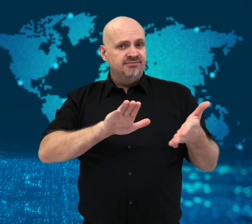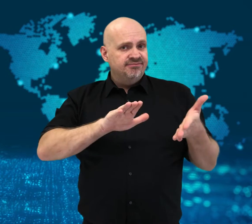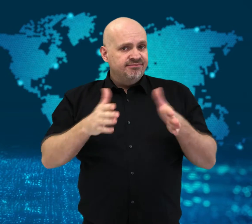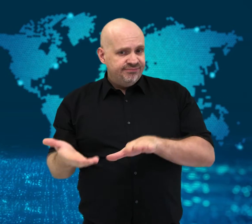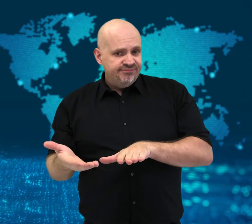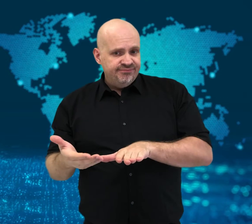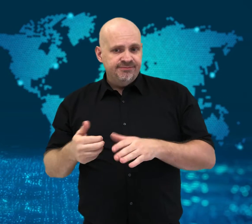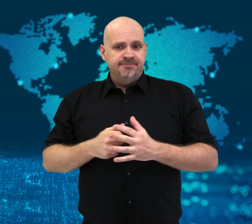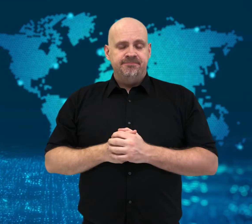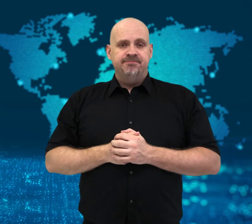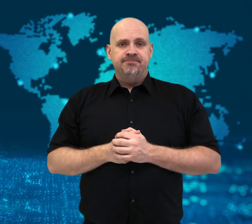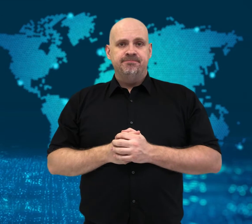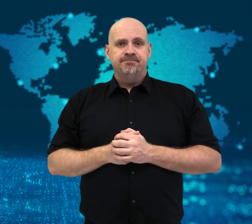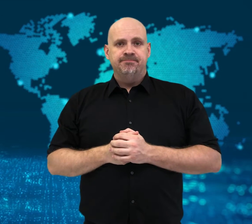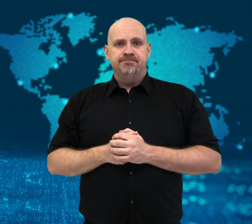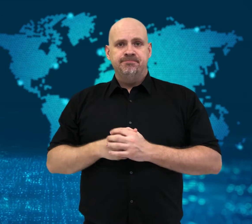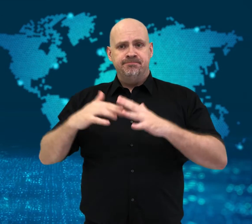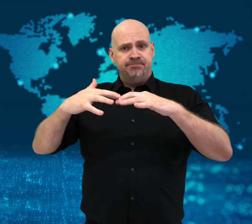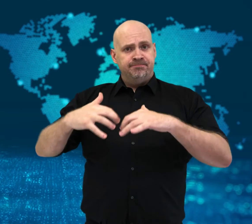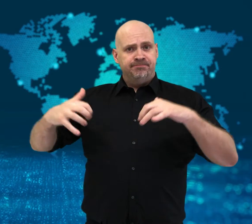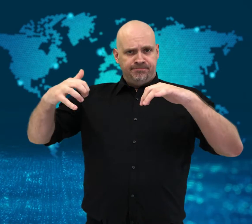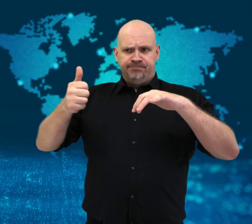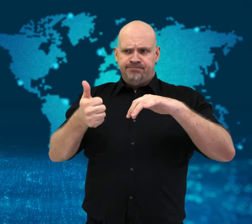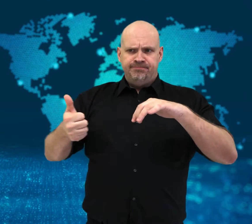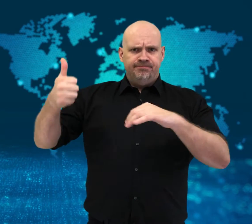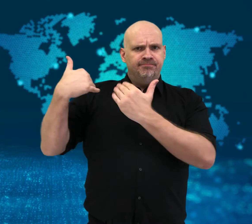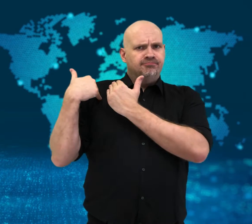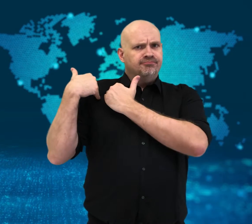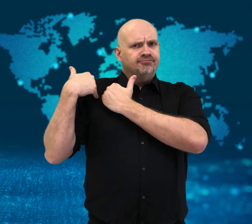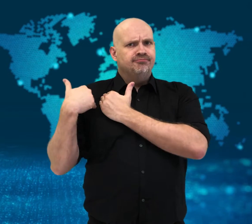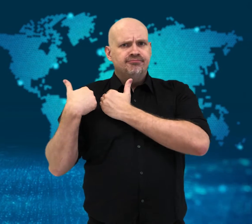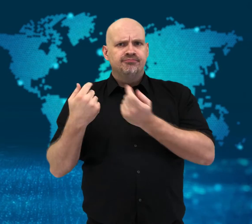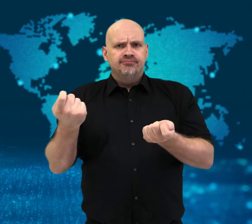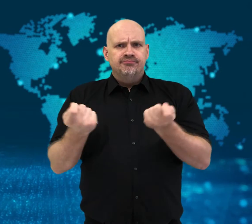have died this month alone.